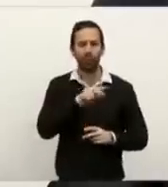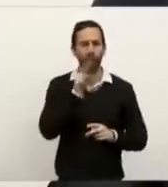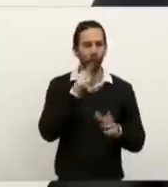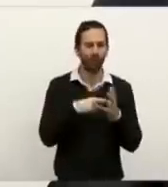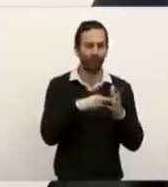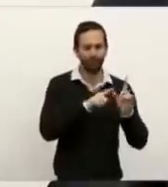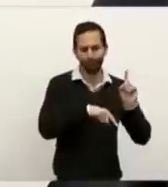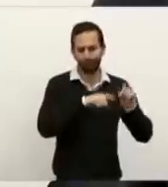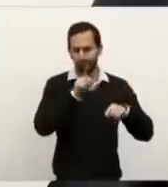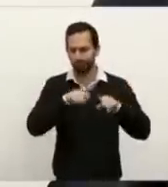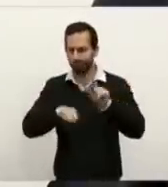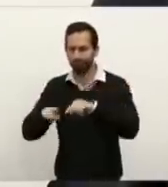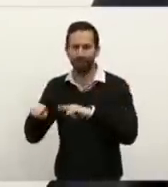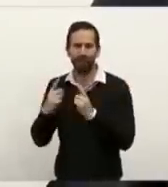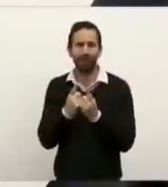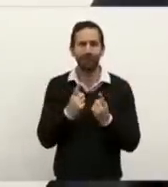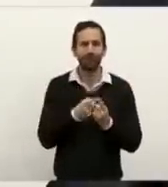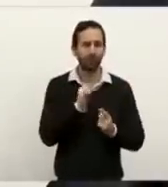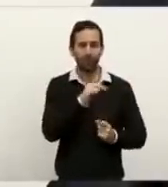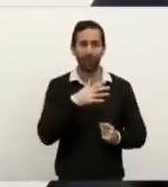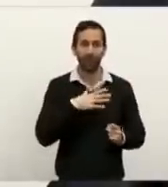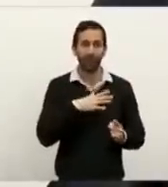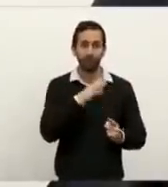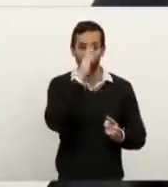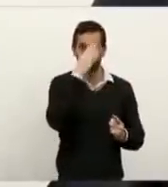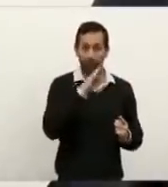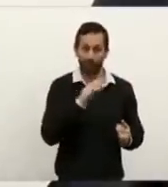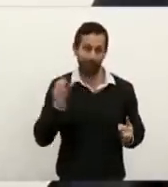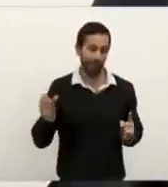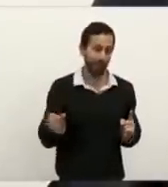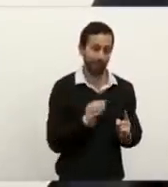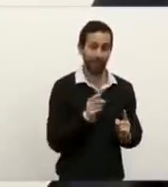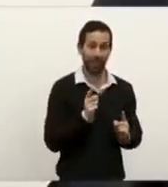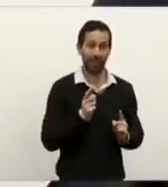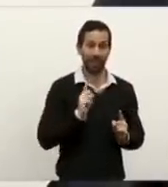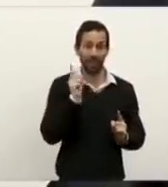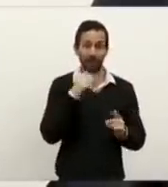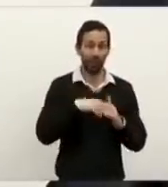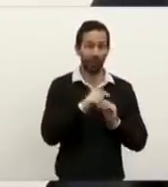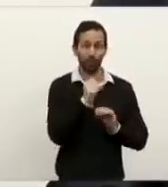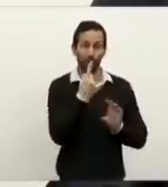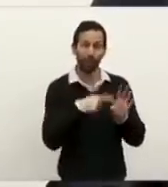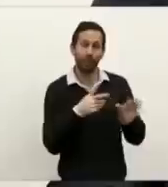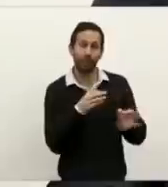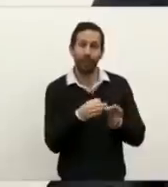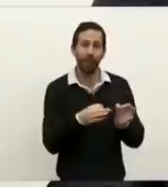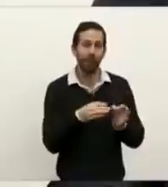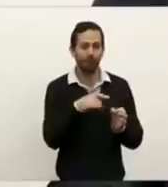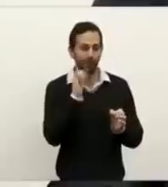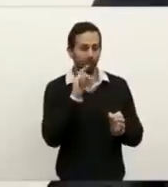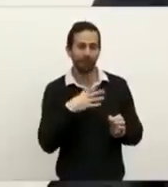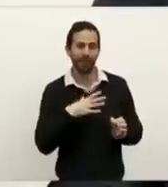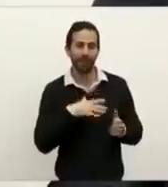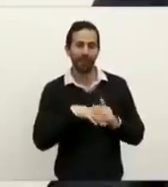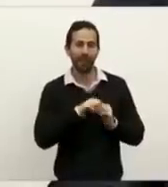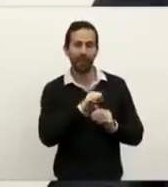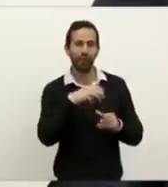It may suggest things they need straight away within this time, one year plan, but also, things may be in two or three years' time.